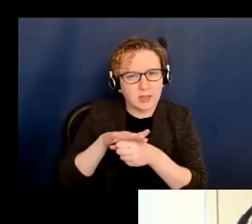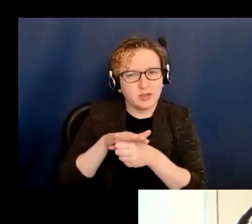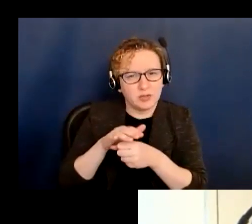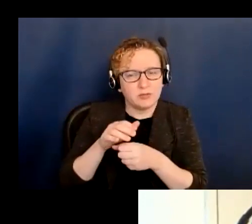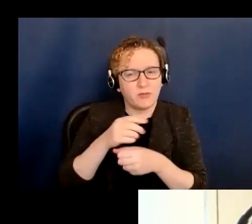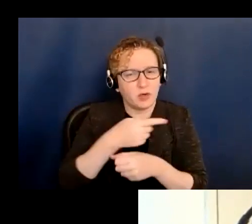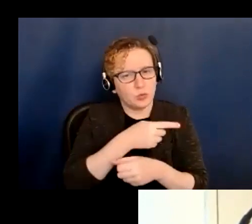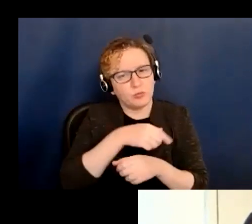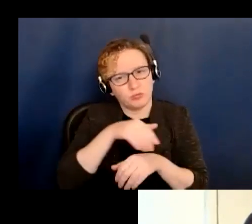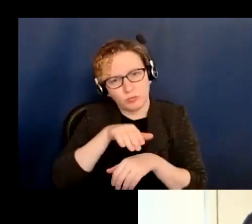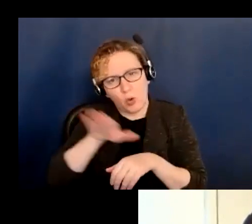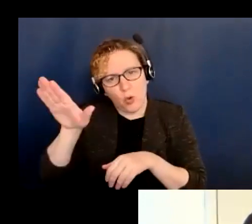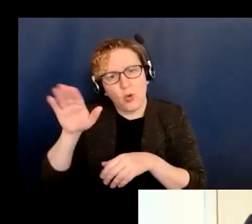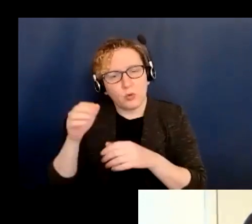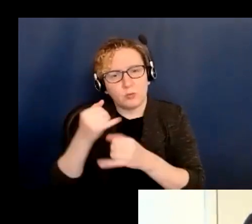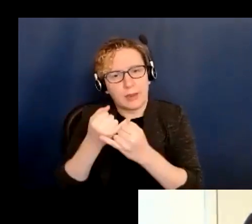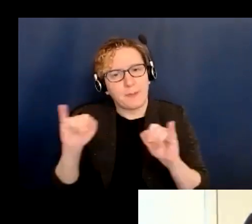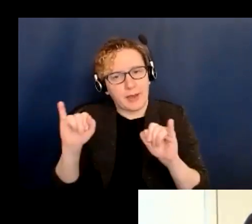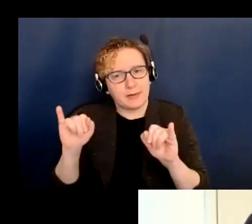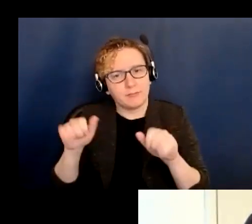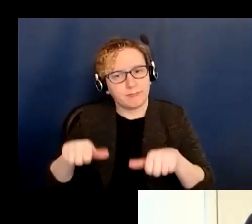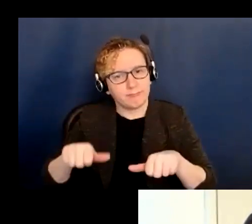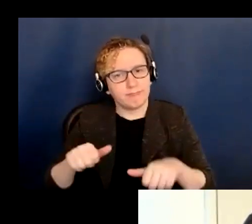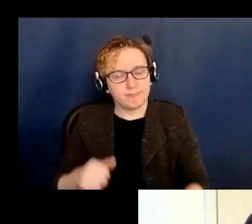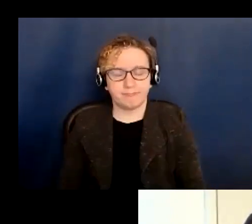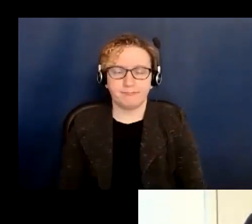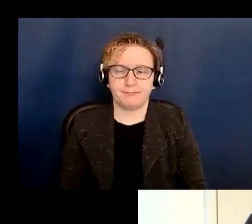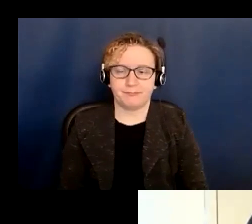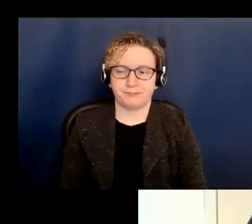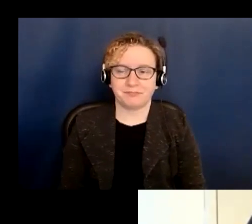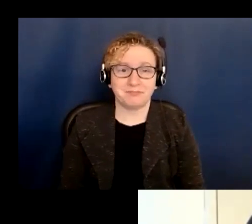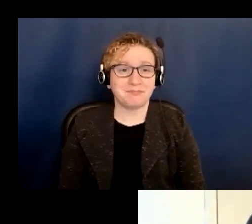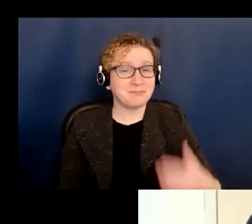Thank you, Teneisha.